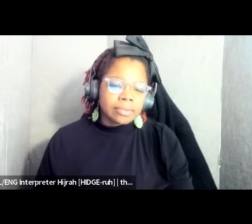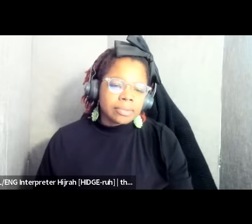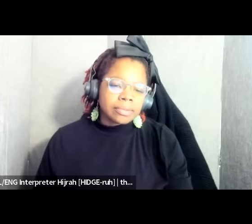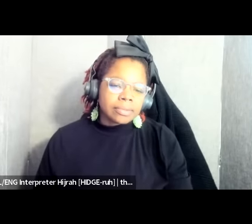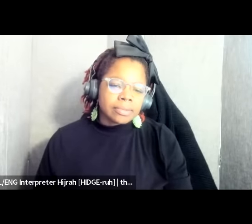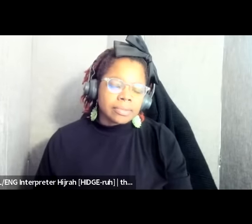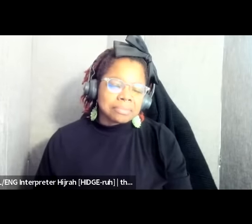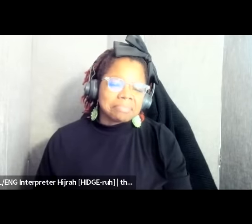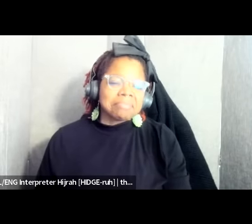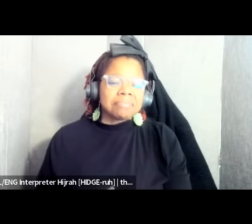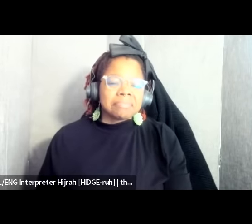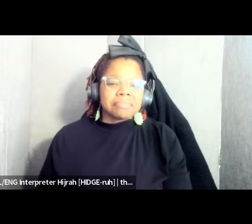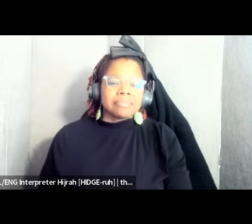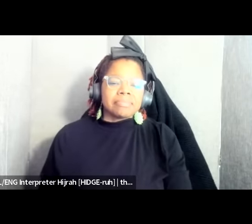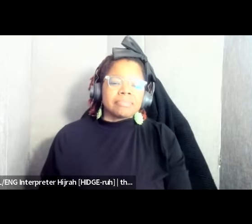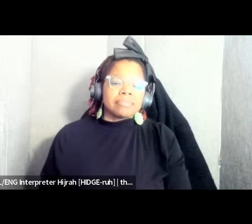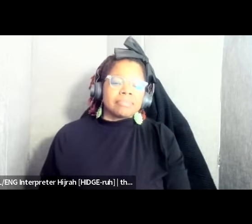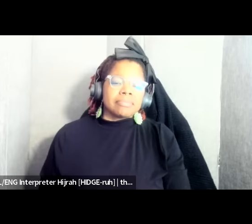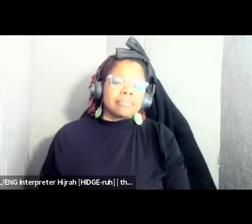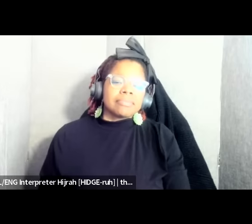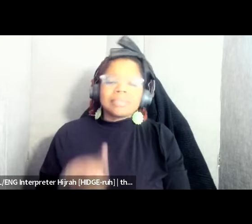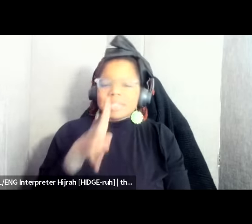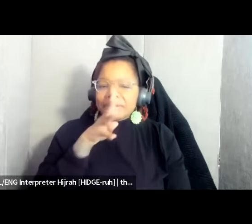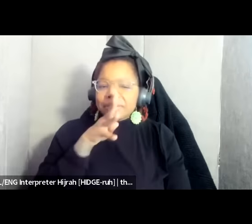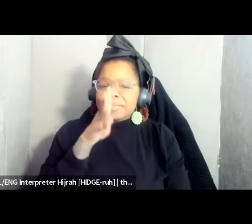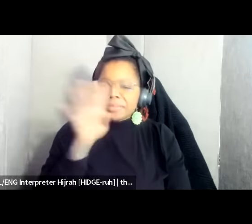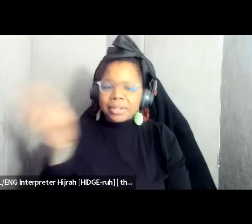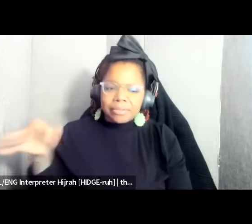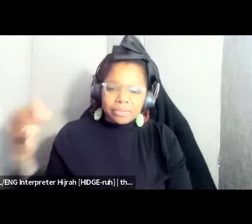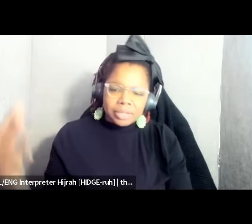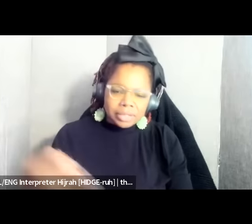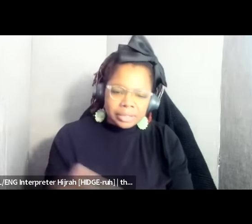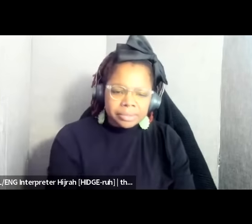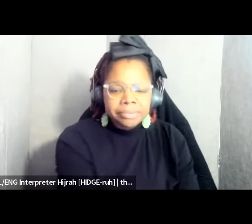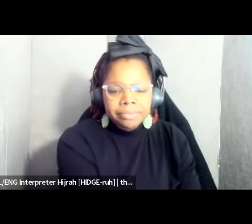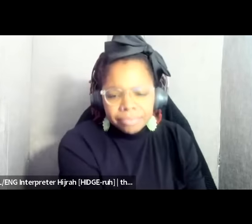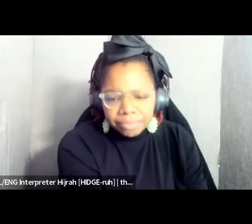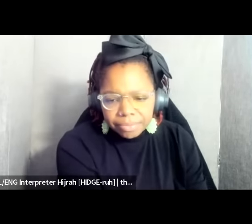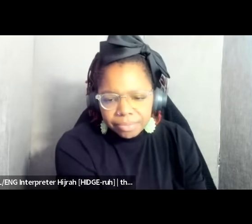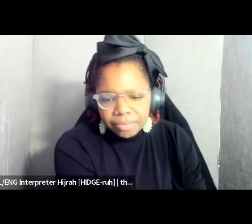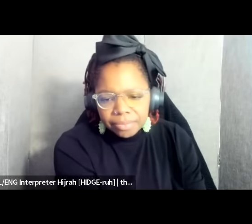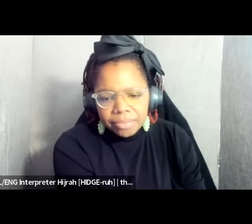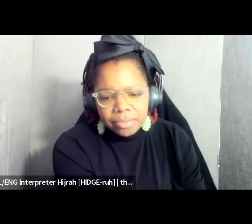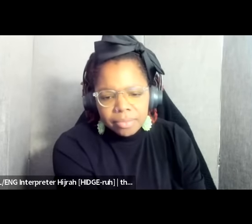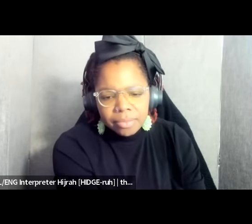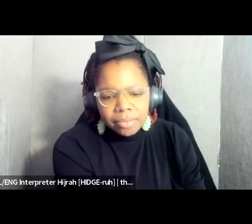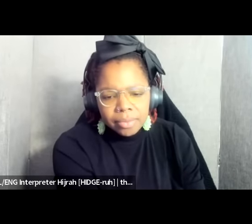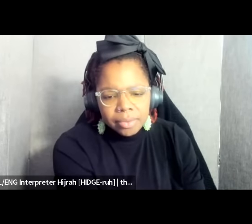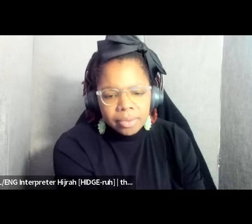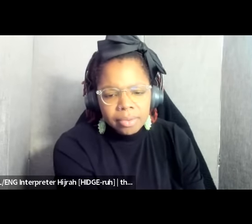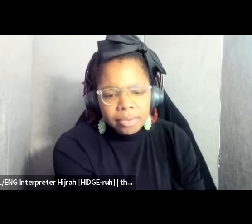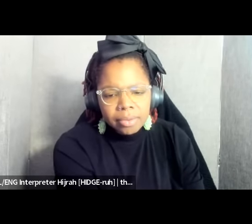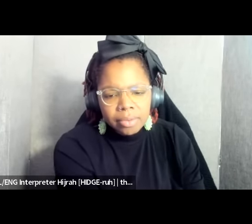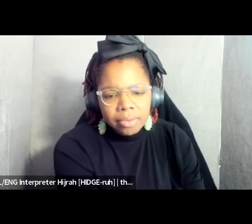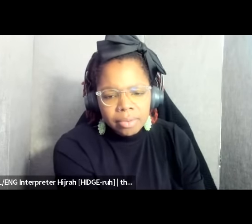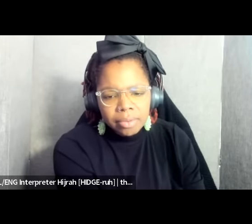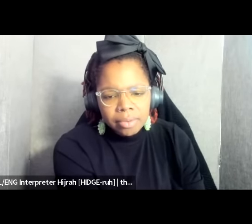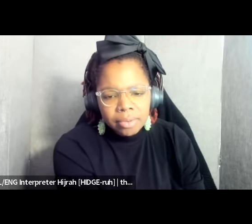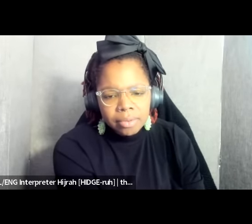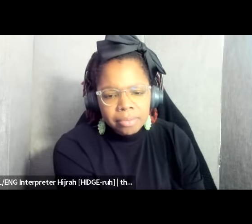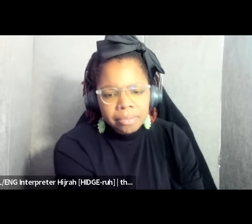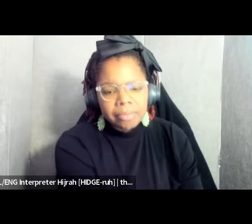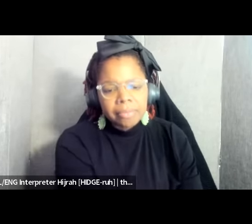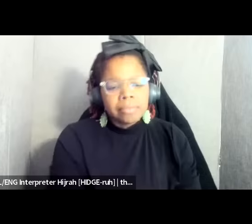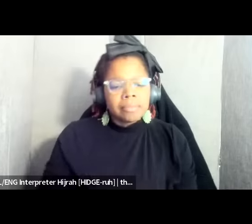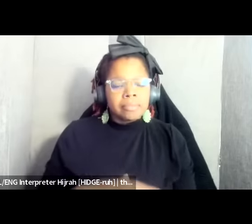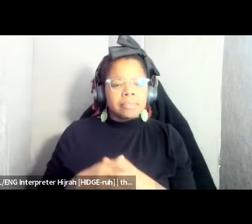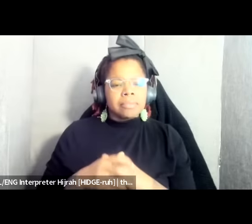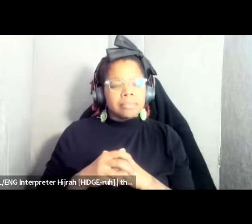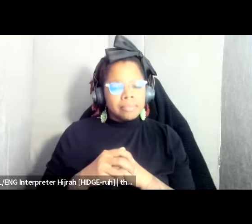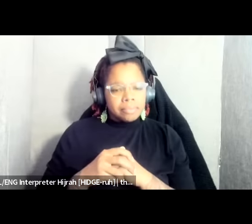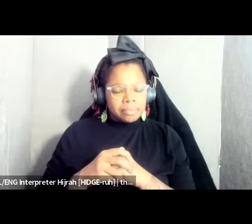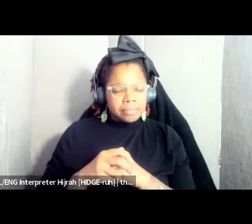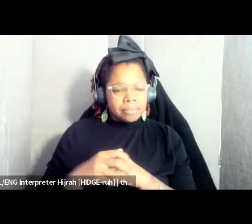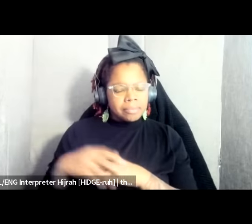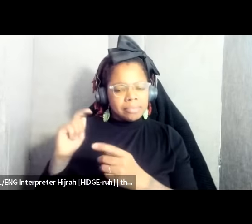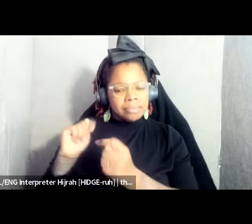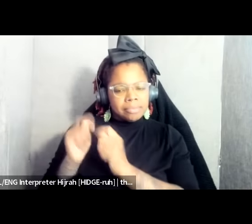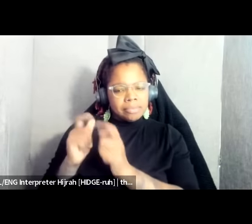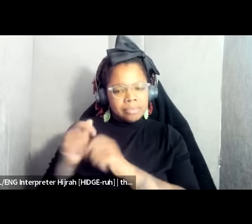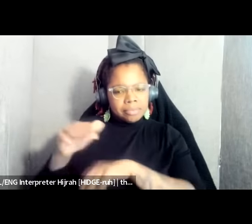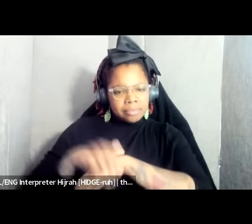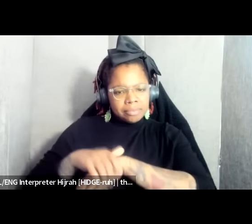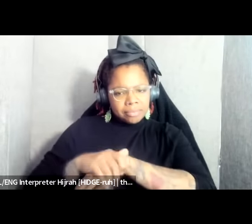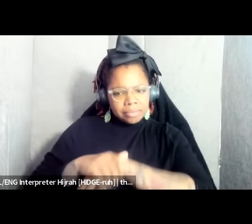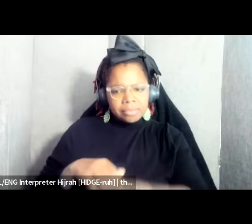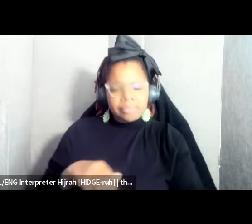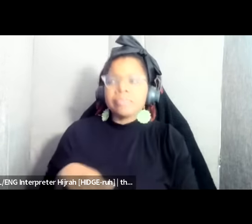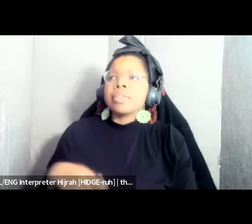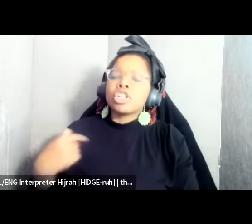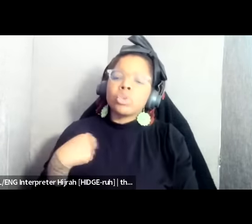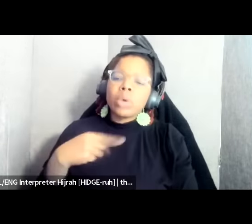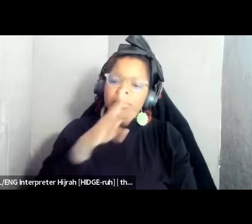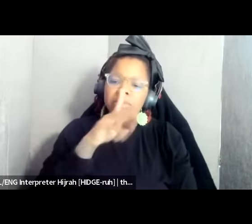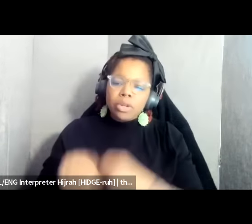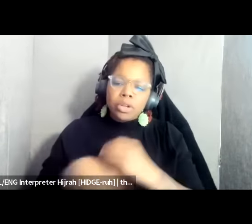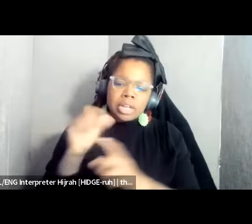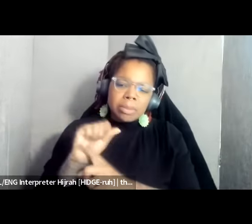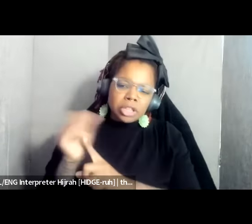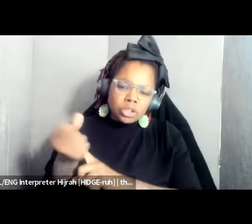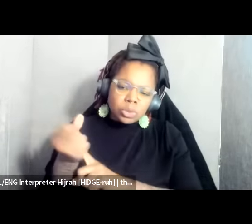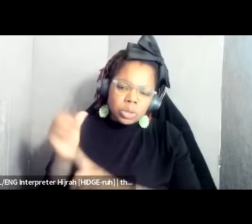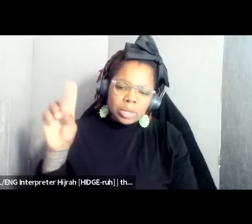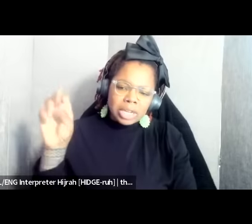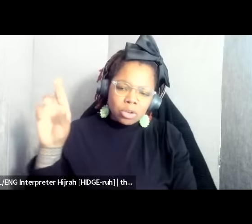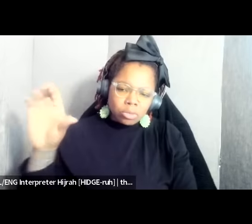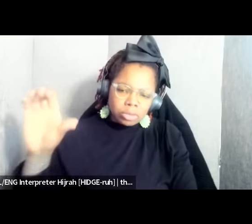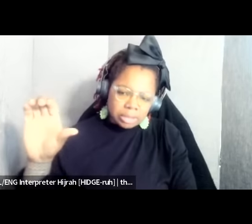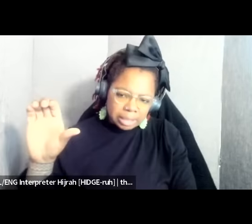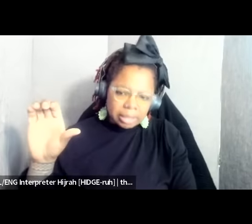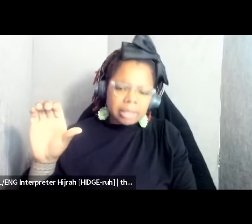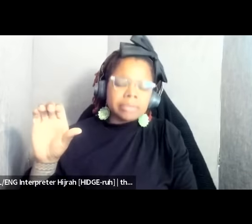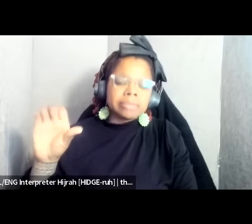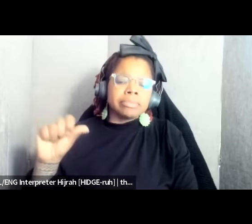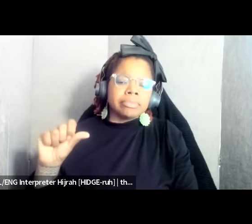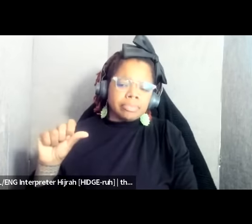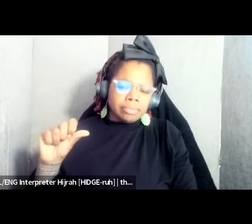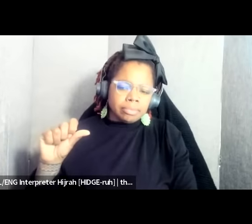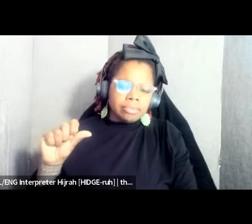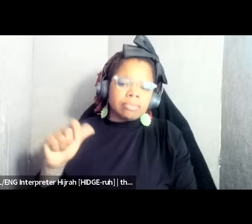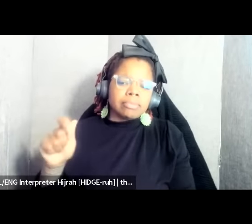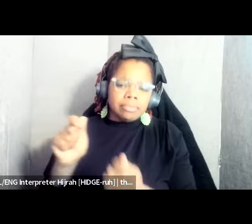I remember the last time, I had to talk a little about the situationin the DRC to a certain audience. It was at the United Nations Commissionon the Status of Women in New York,